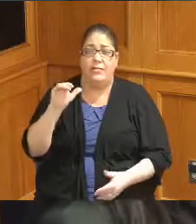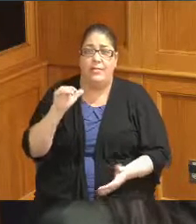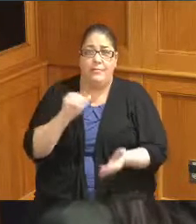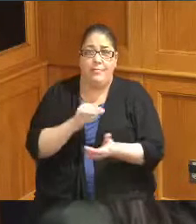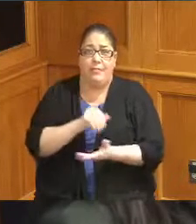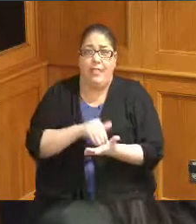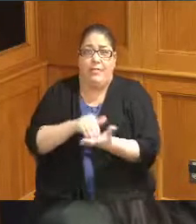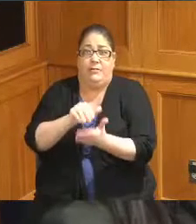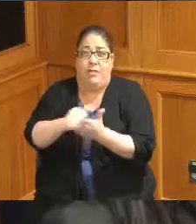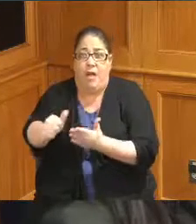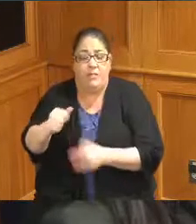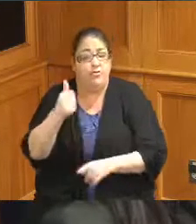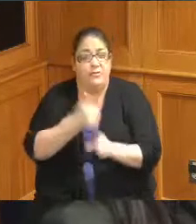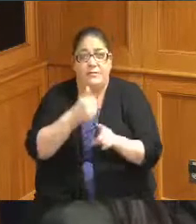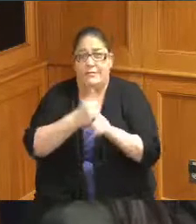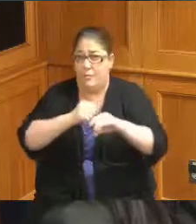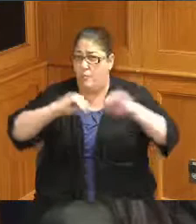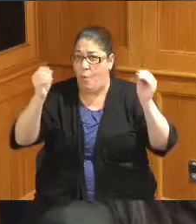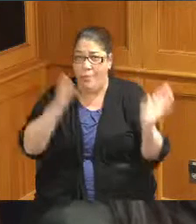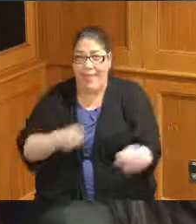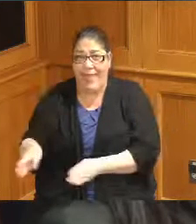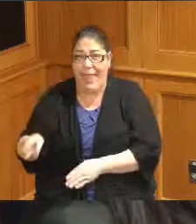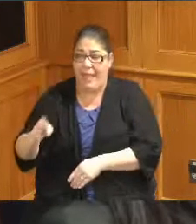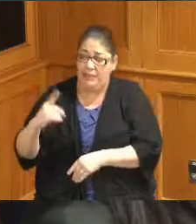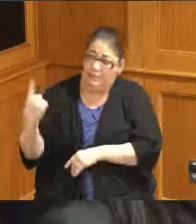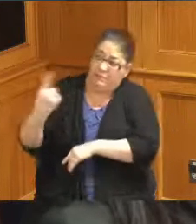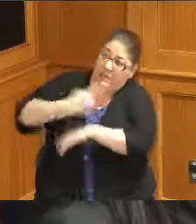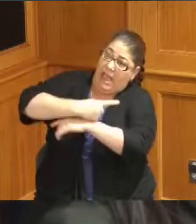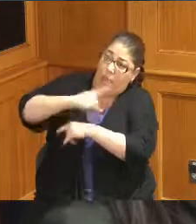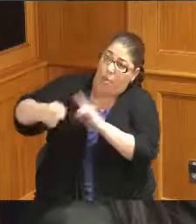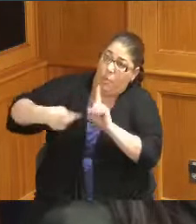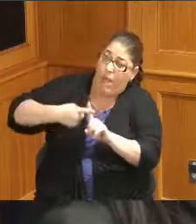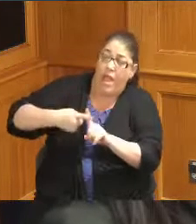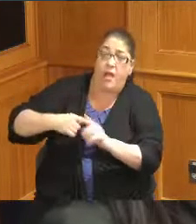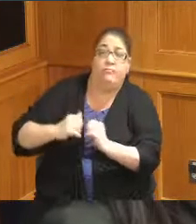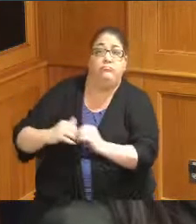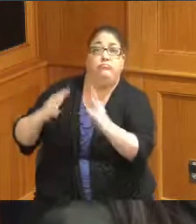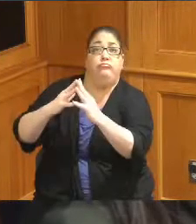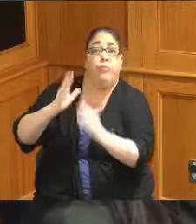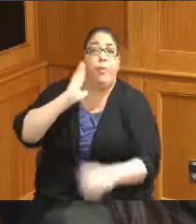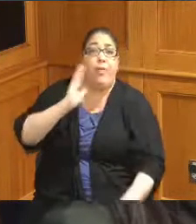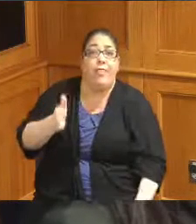solid plan I don't have no date of when this hotel is going to actually happen now we had the World